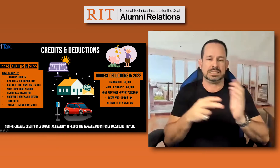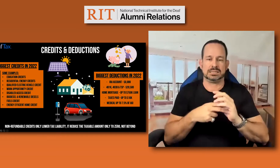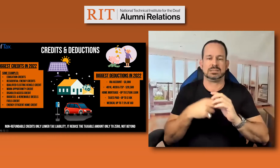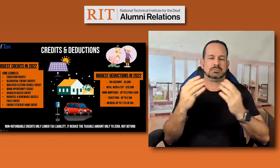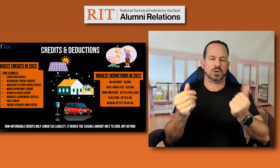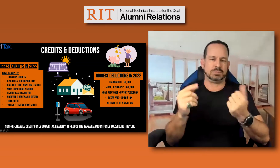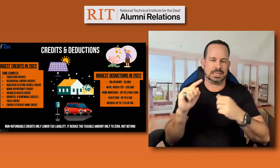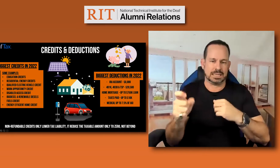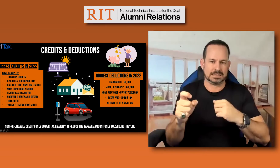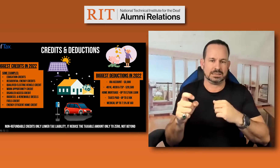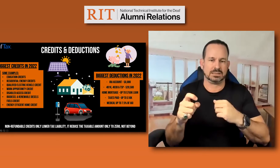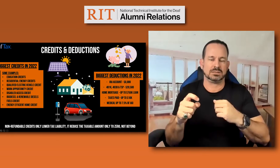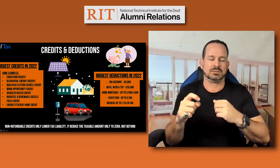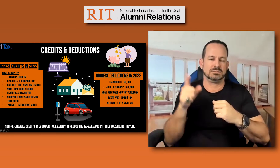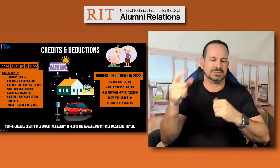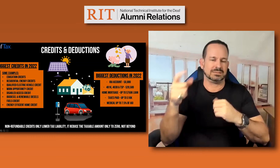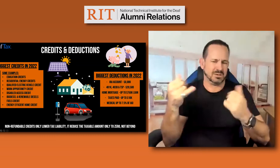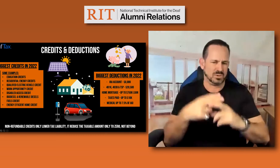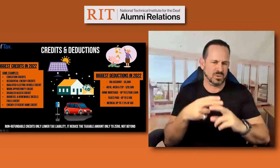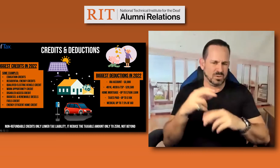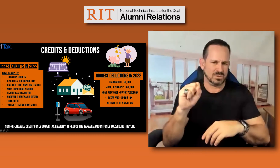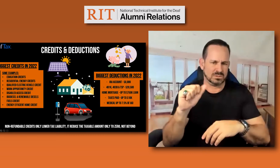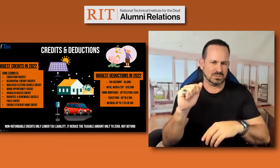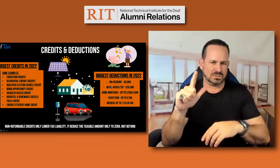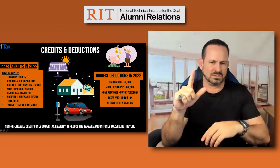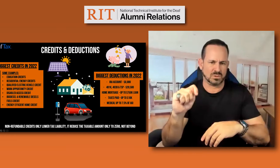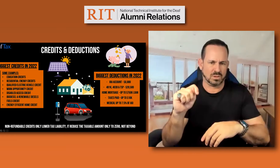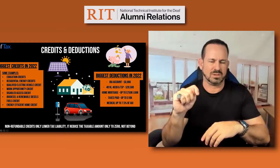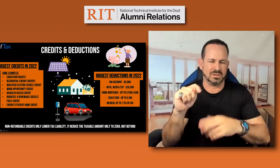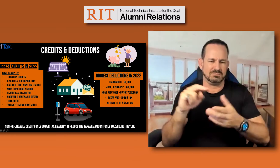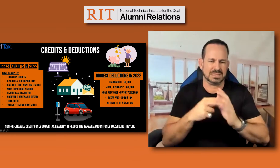That means it will be applied as a property tax.